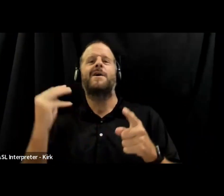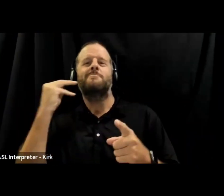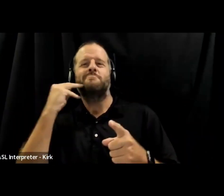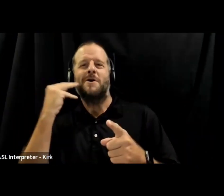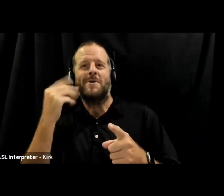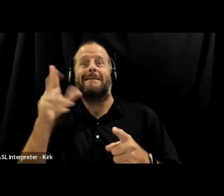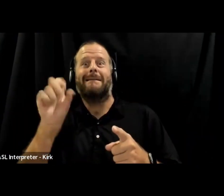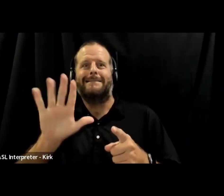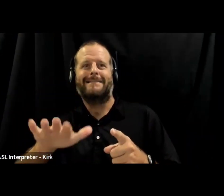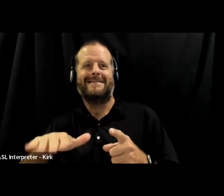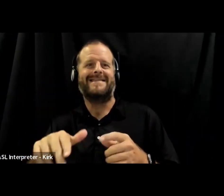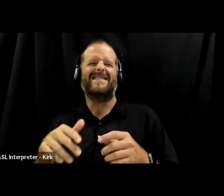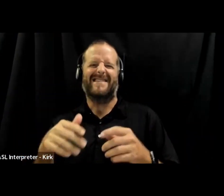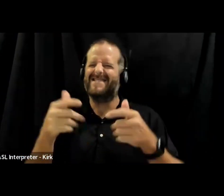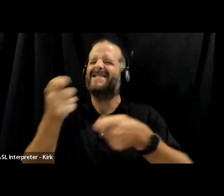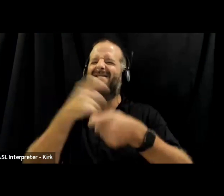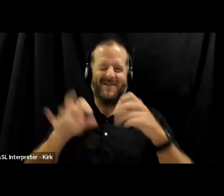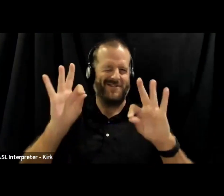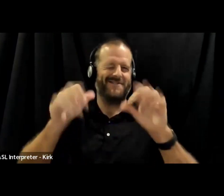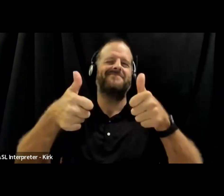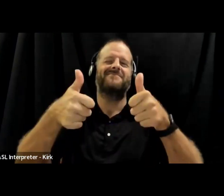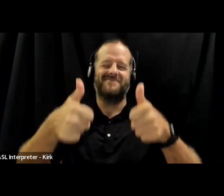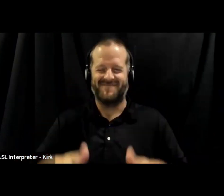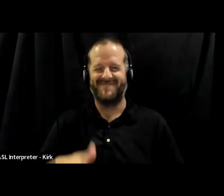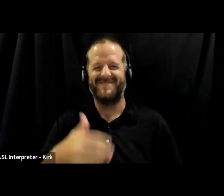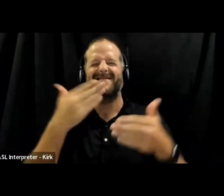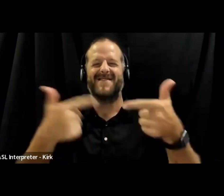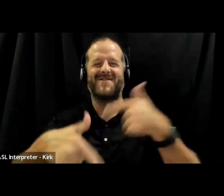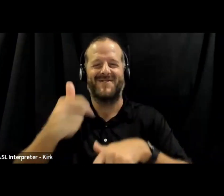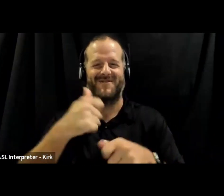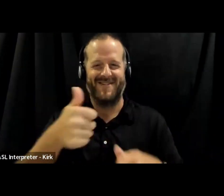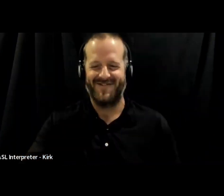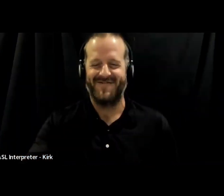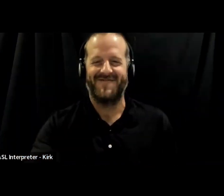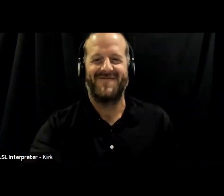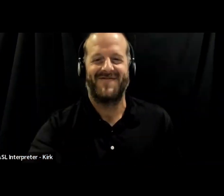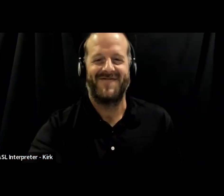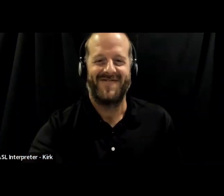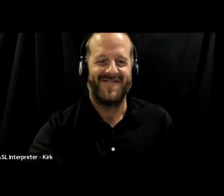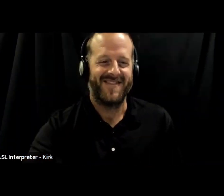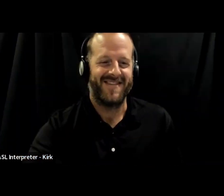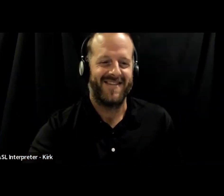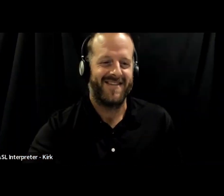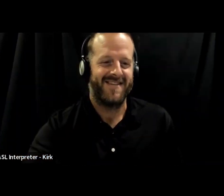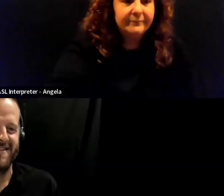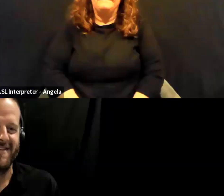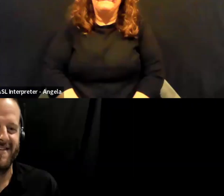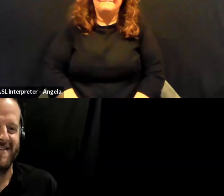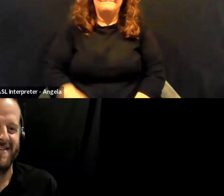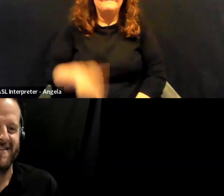Please. Oh, yep. Switch. Yep. You got it. Let's go ahead and do an interpreter switch. And Angela's up on the screen.